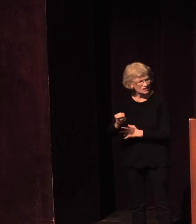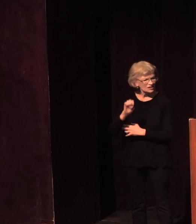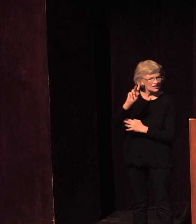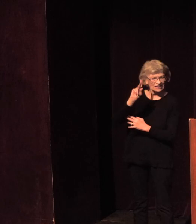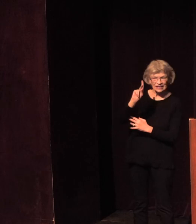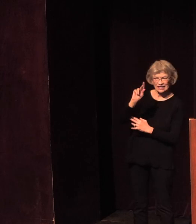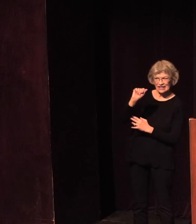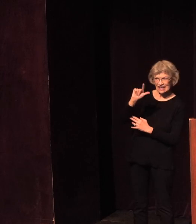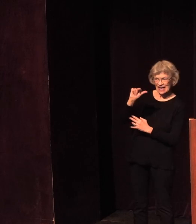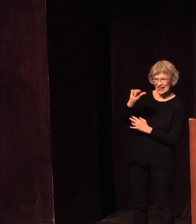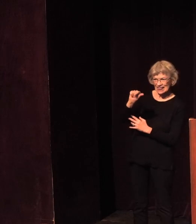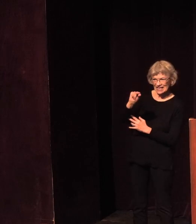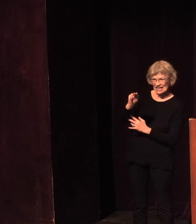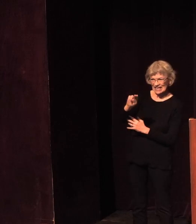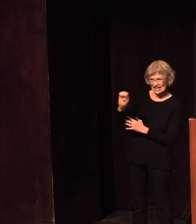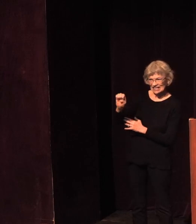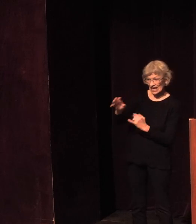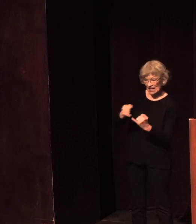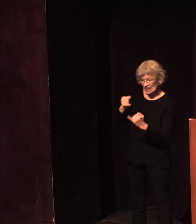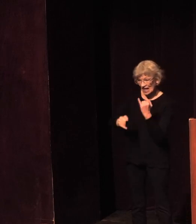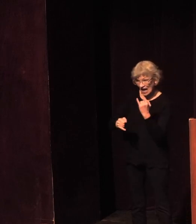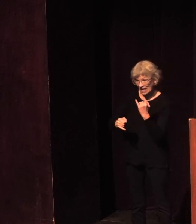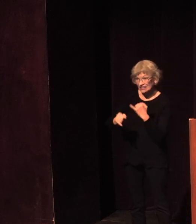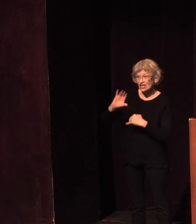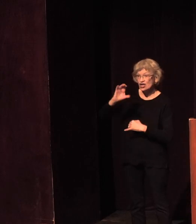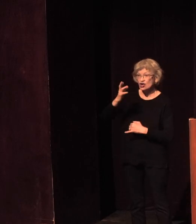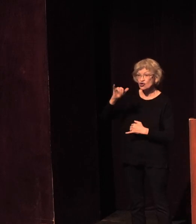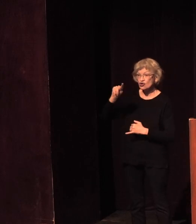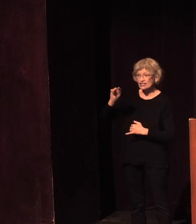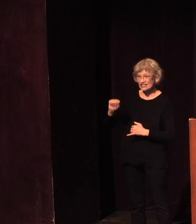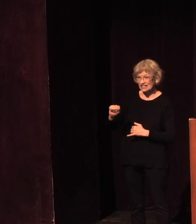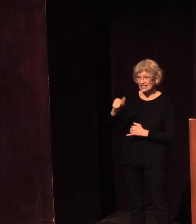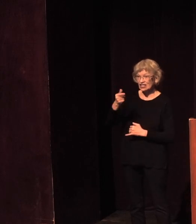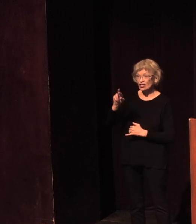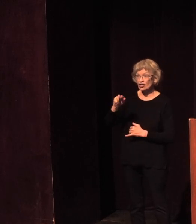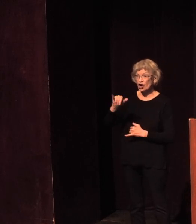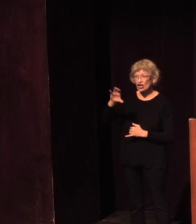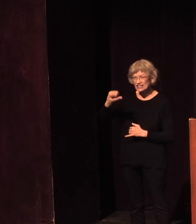team of volunteers, Grace, Kiersten, Erin,